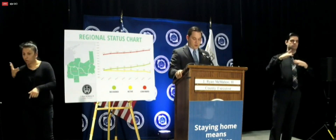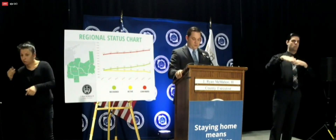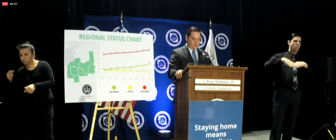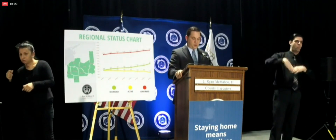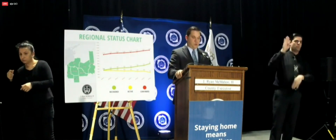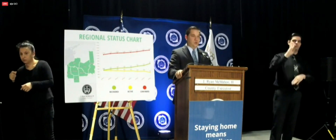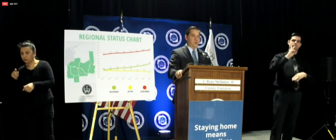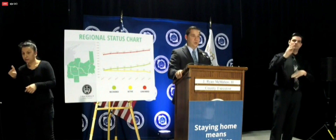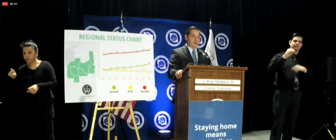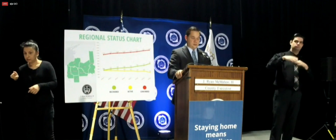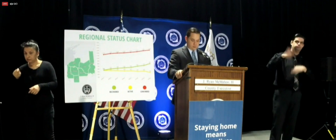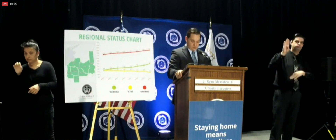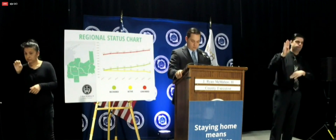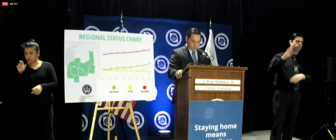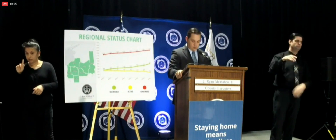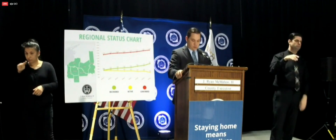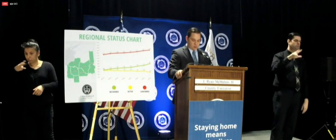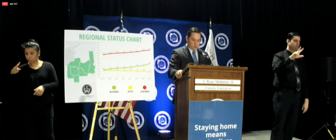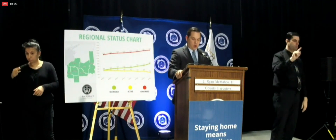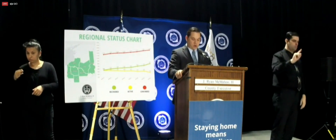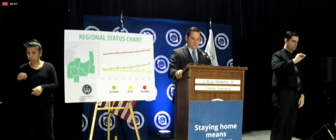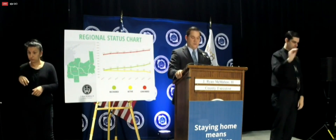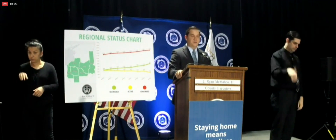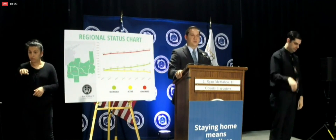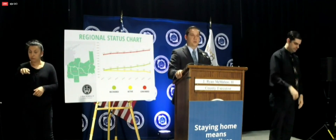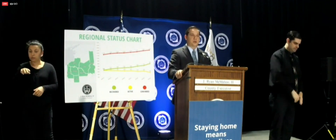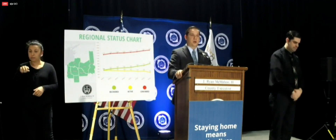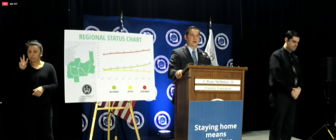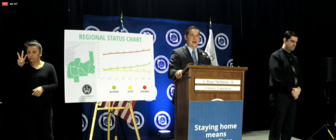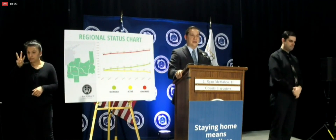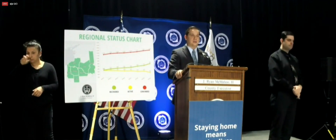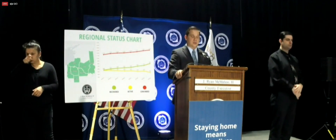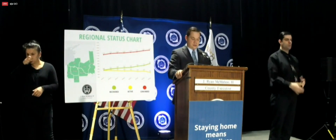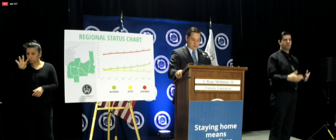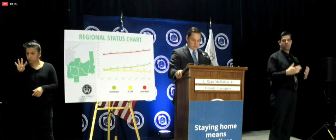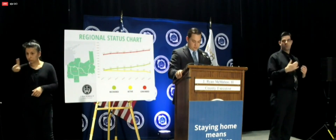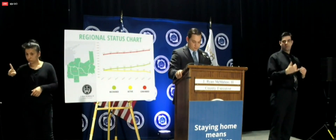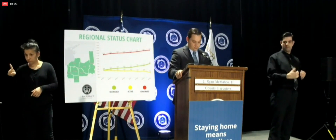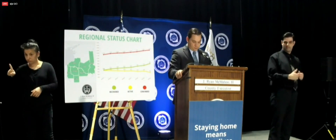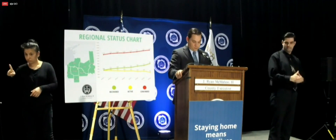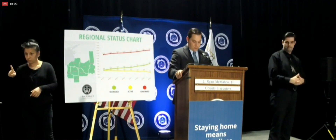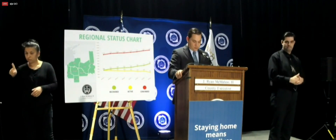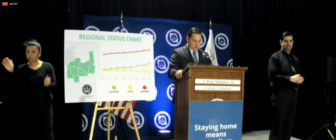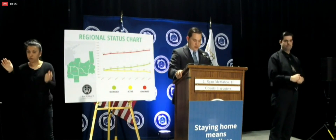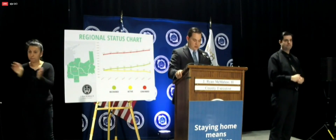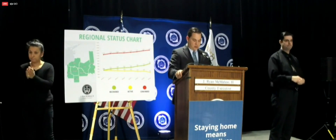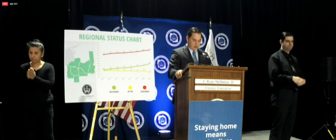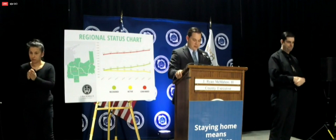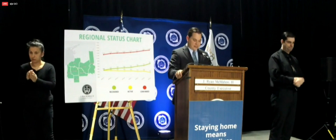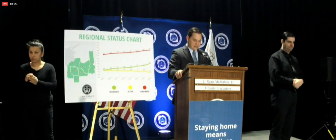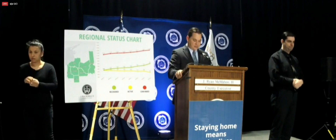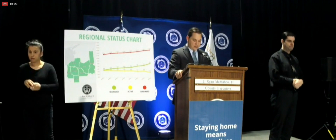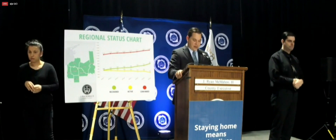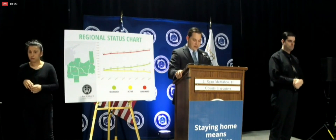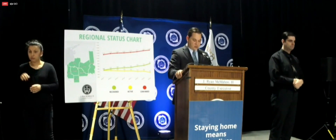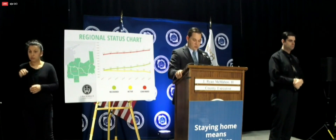THEN I'LL BREAK DOWN HOW MANY ACTIVE CASE THEY CURRENTLY. HAVE CITY OF SYRACUSE, 341 TOTAL